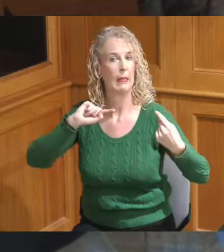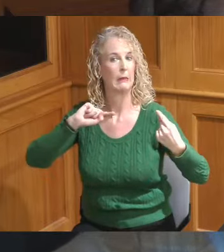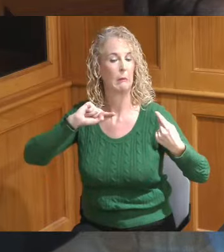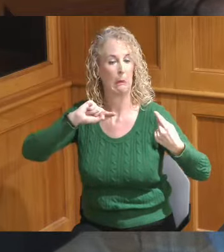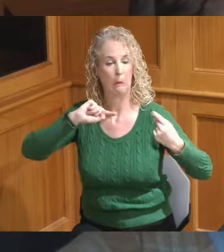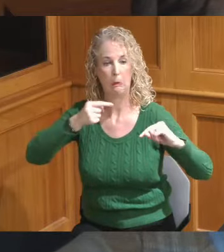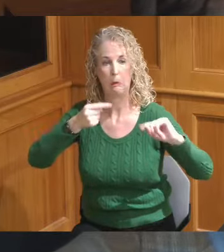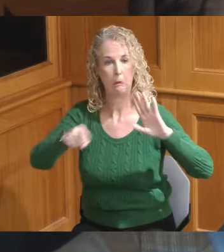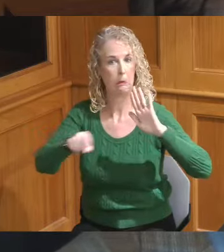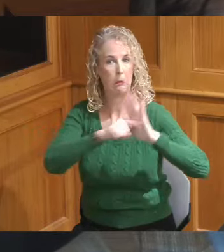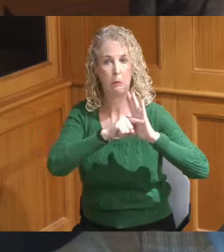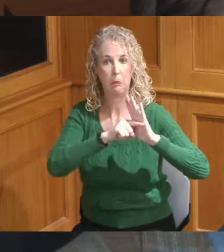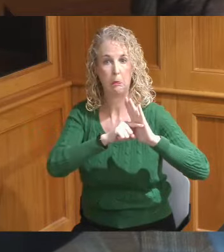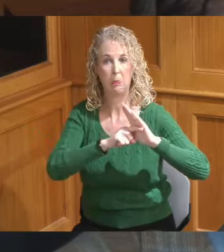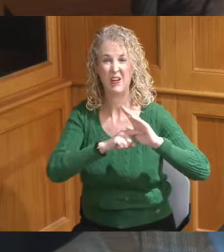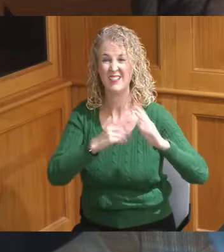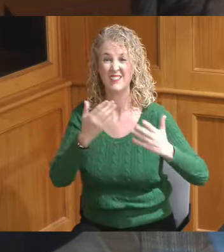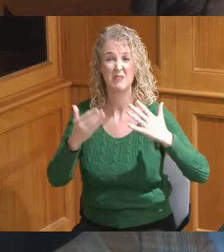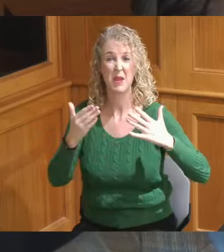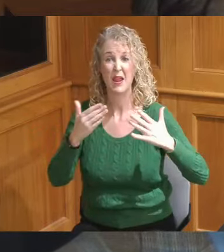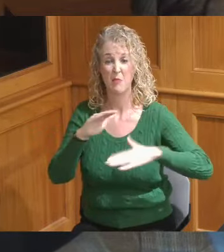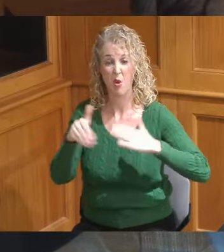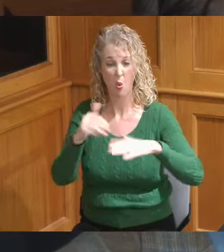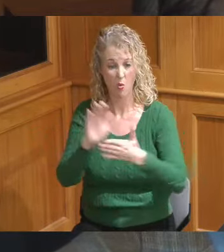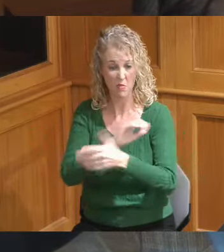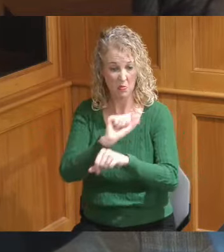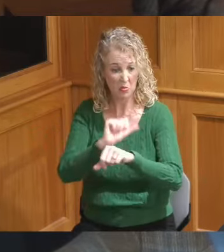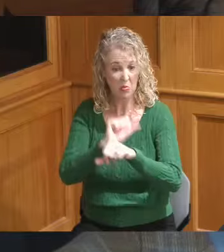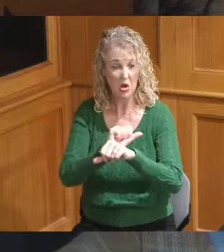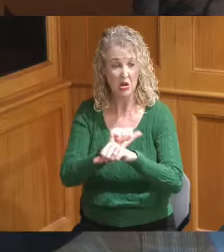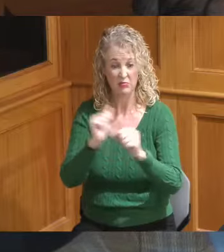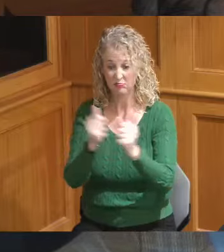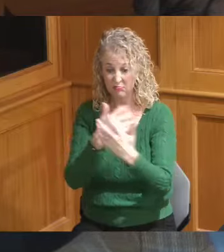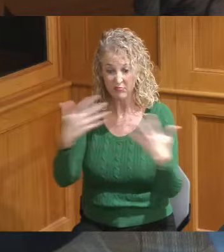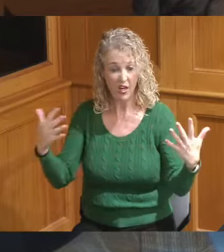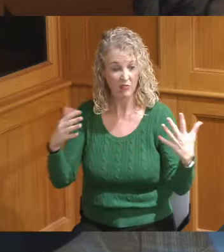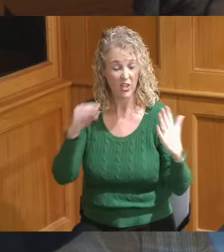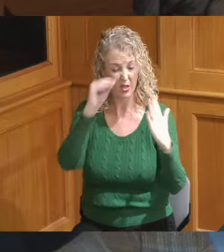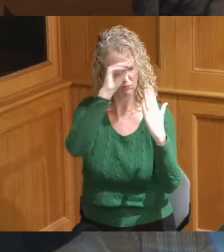could have the you could have done all the work and got all your down payment and got all the